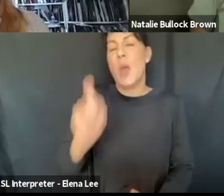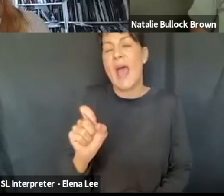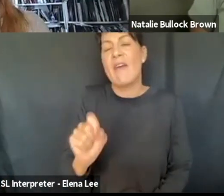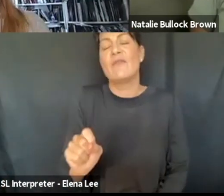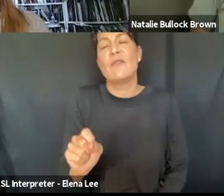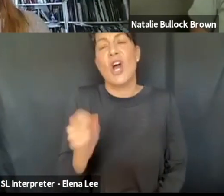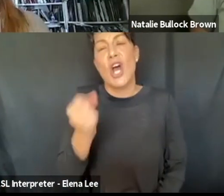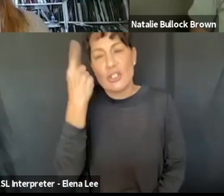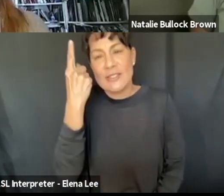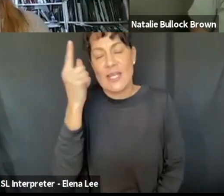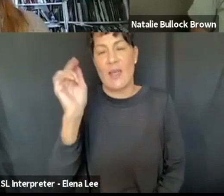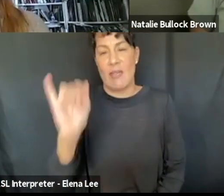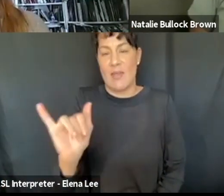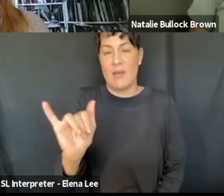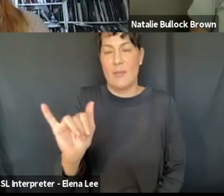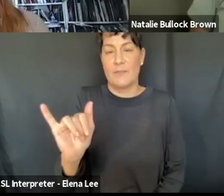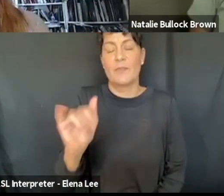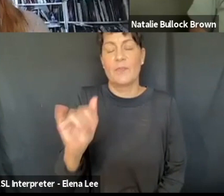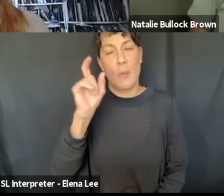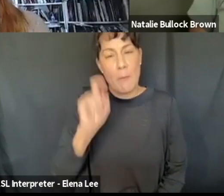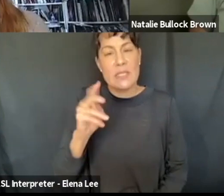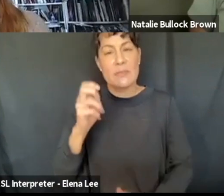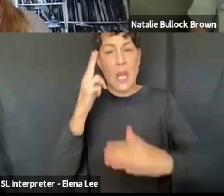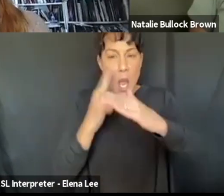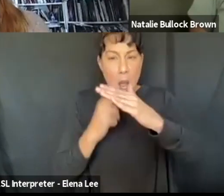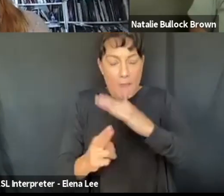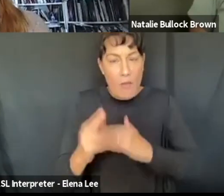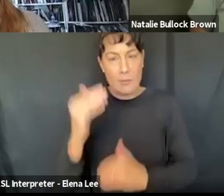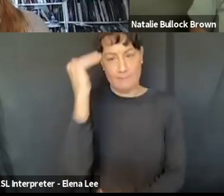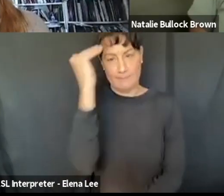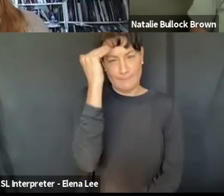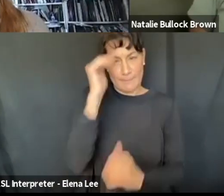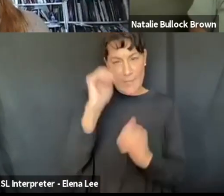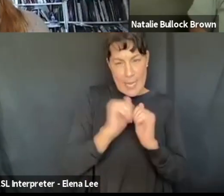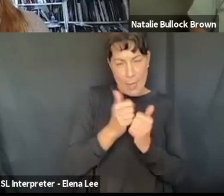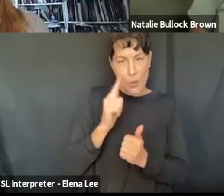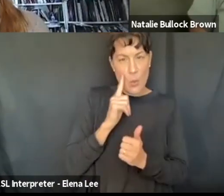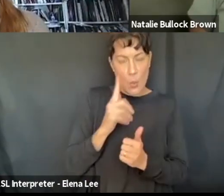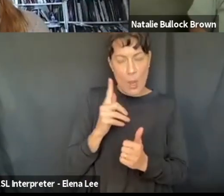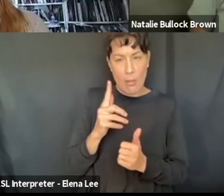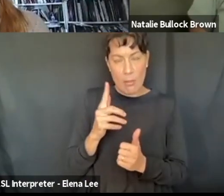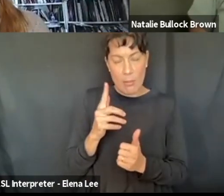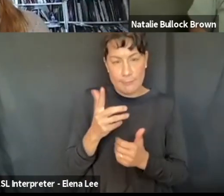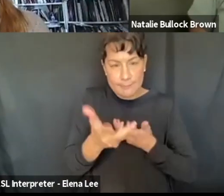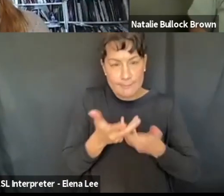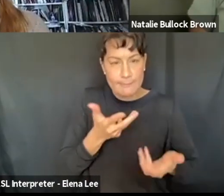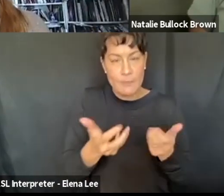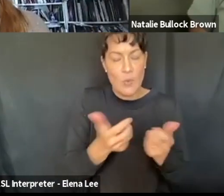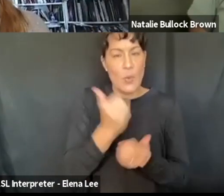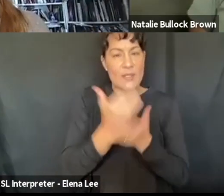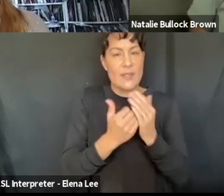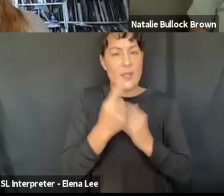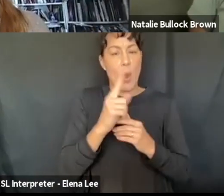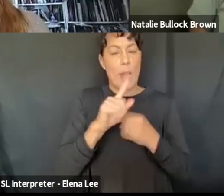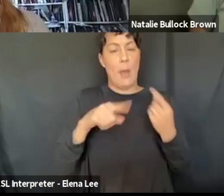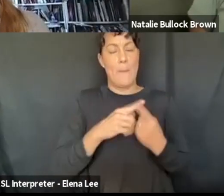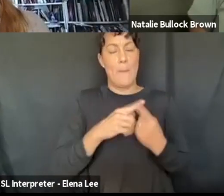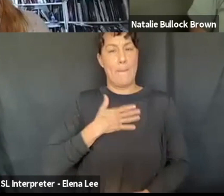and then being humble and mindful about how you then engage with someone about the work that you're doing. And I feel like that's what is often lacking